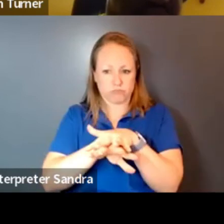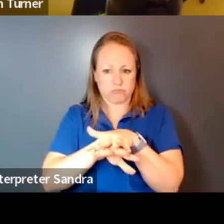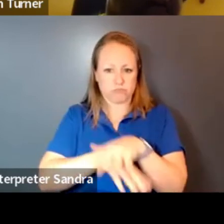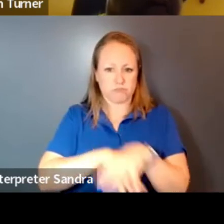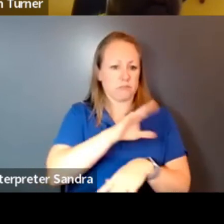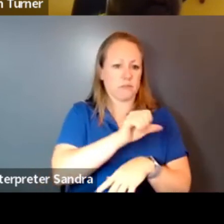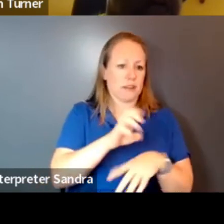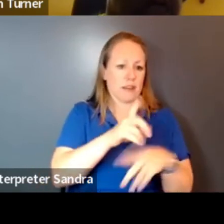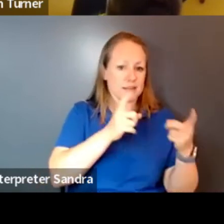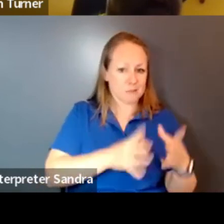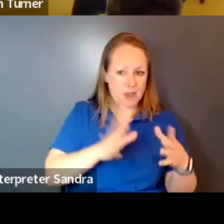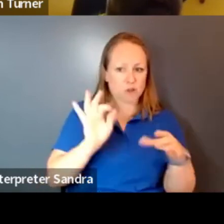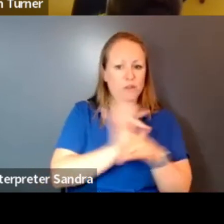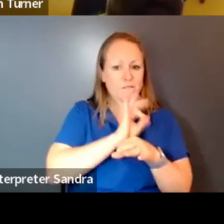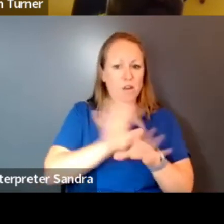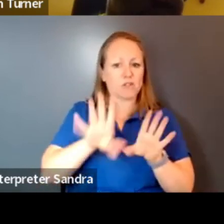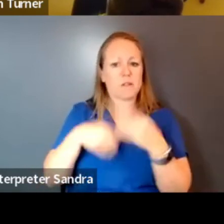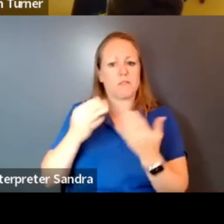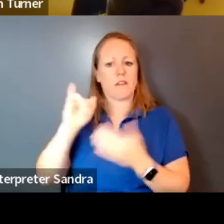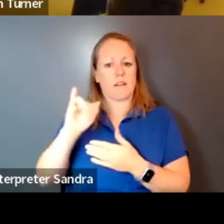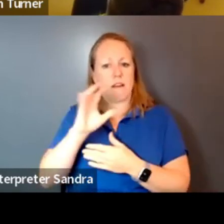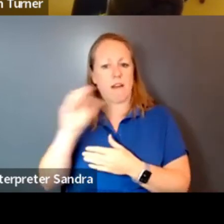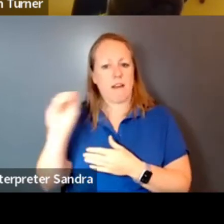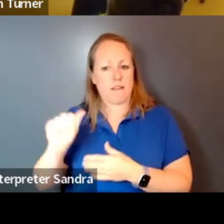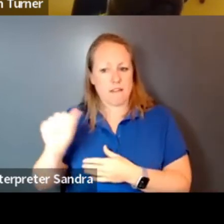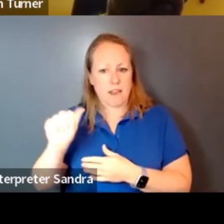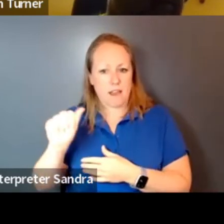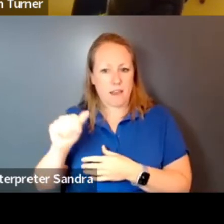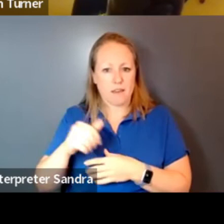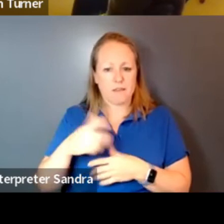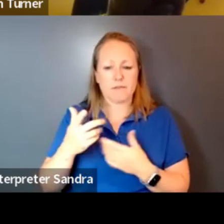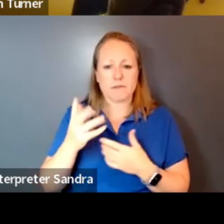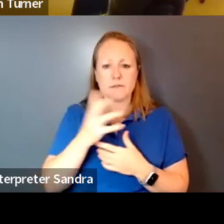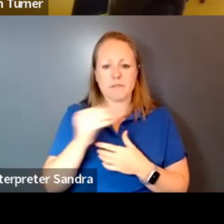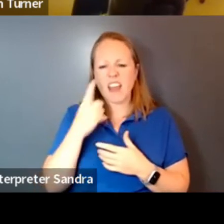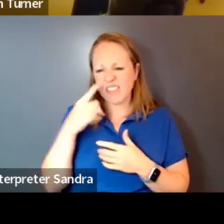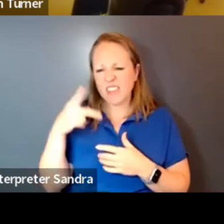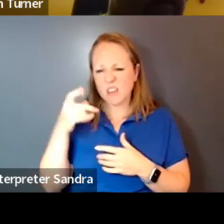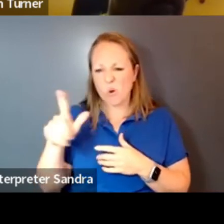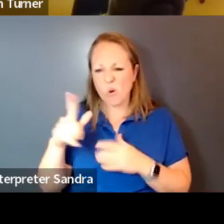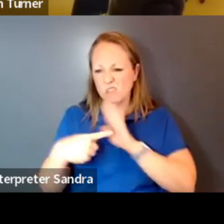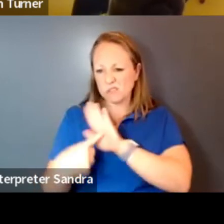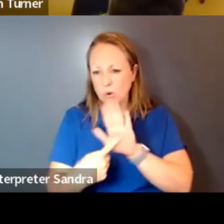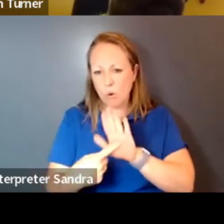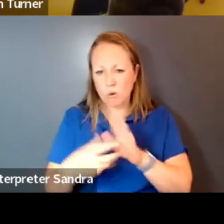know, functionally providing ima services or support coordinator. And I think the poll showed that too, right? So like about 40% of